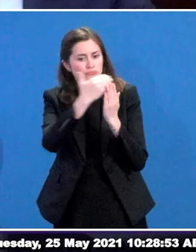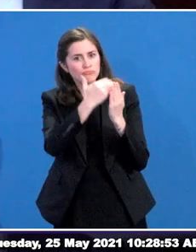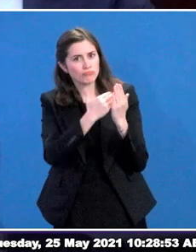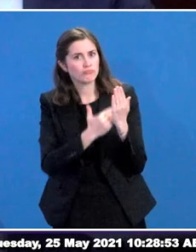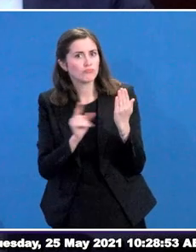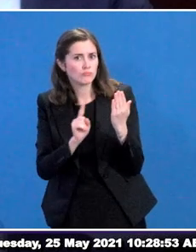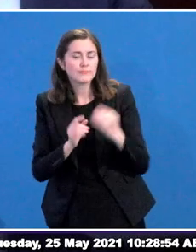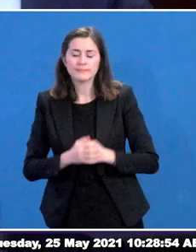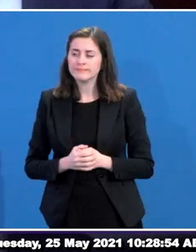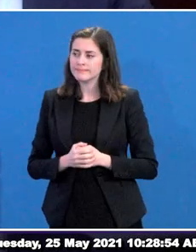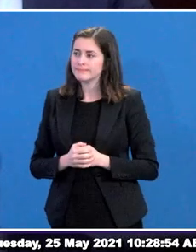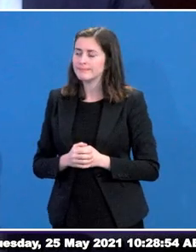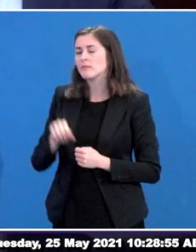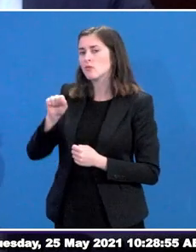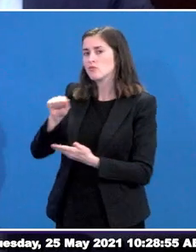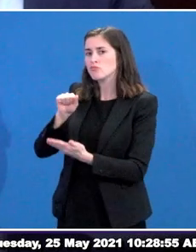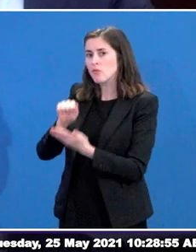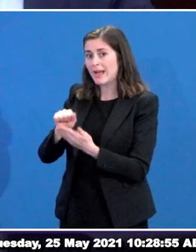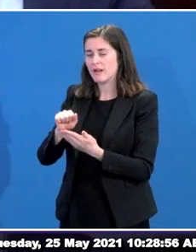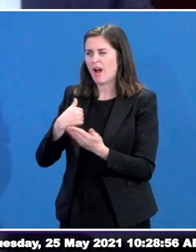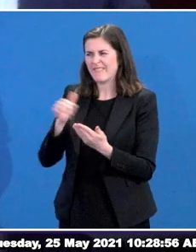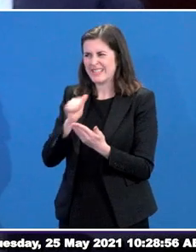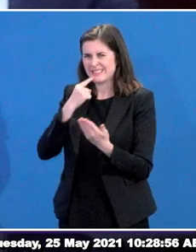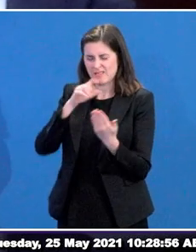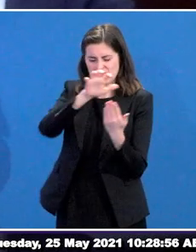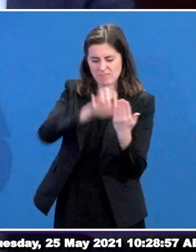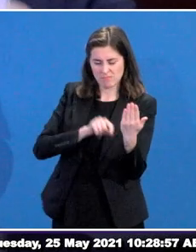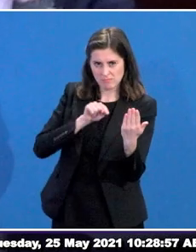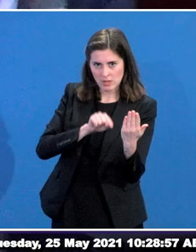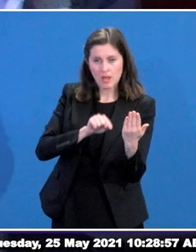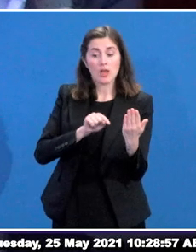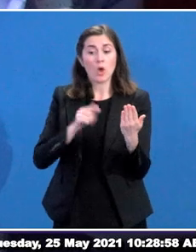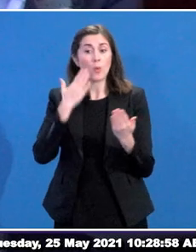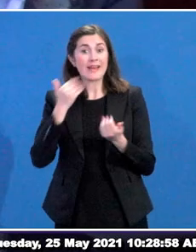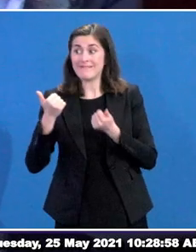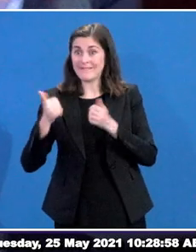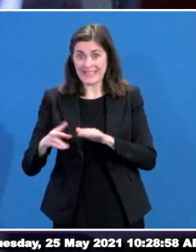And it's true in my statement, after that I went, OK, instead of being